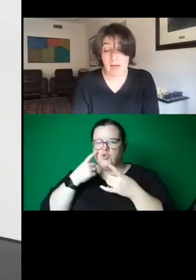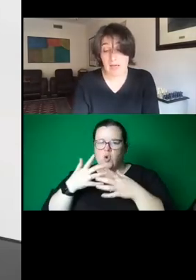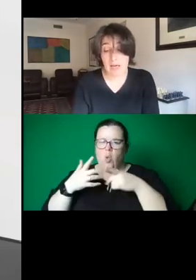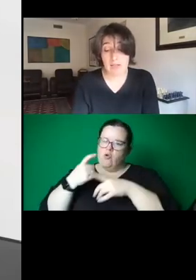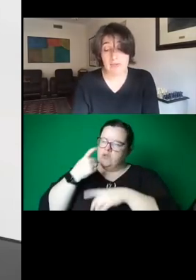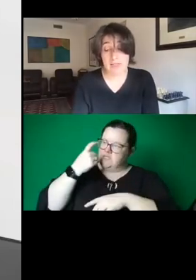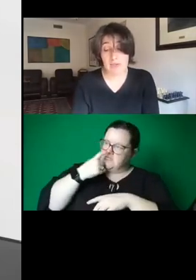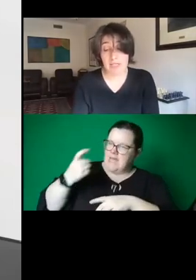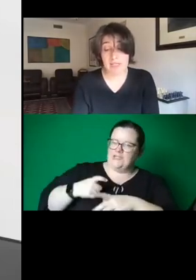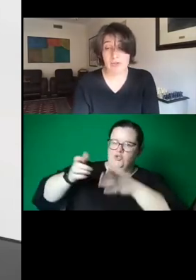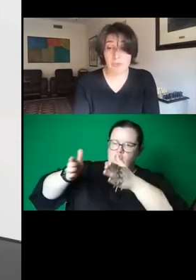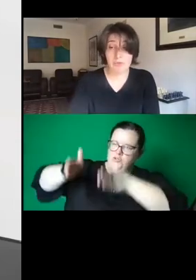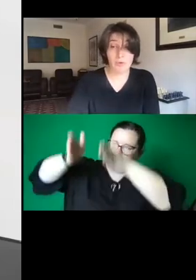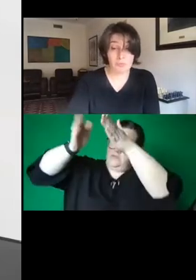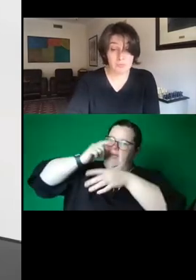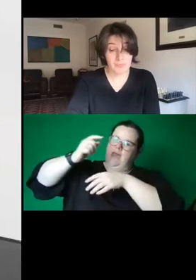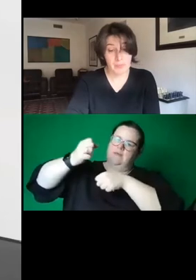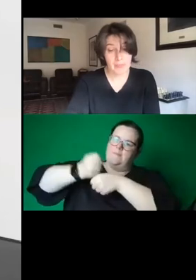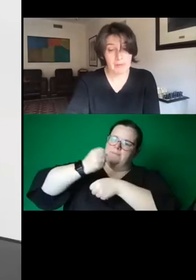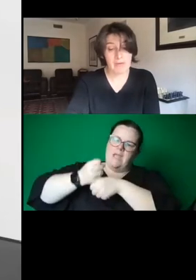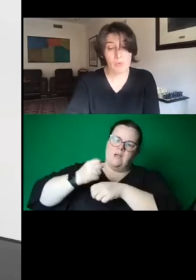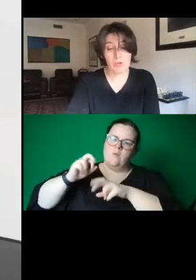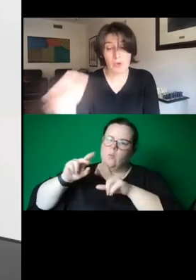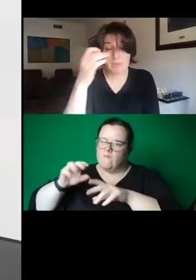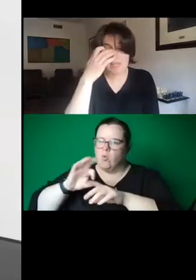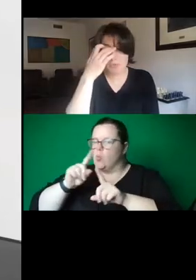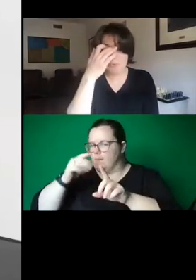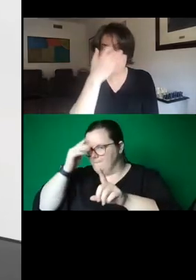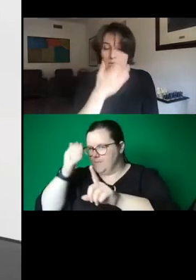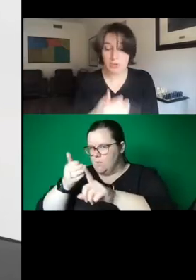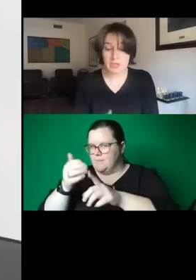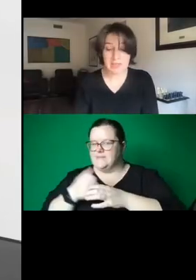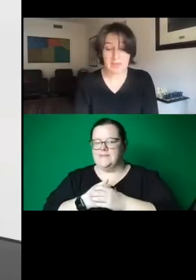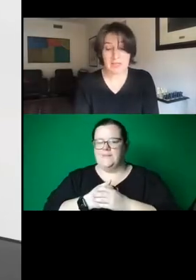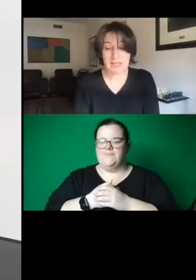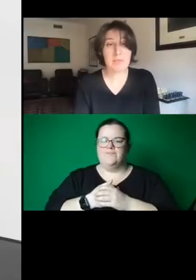artifacts are created to perform my work monuments and movements was exhibited here at margaret